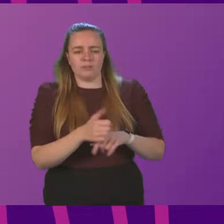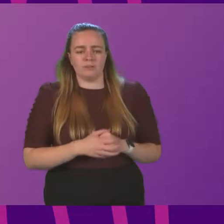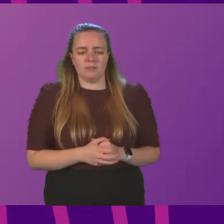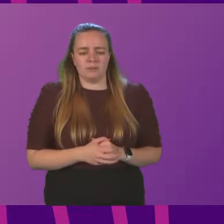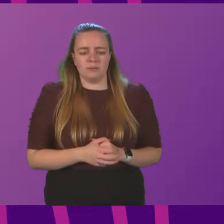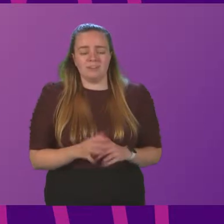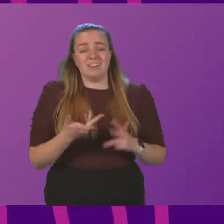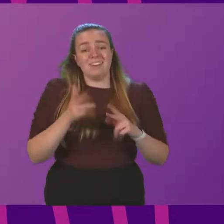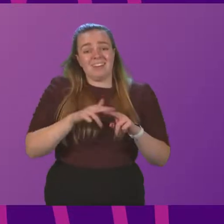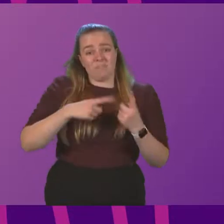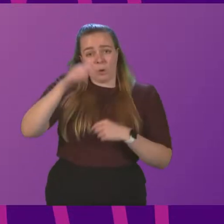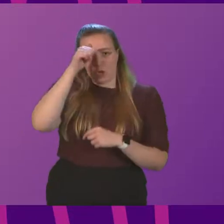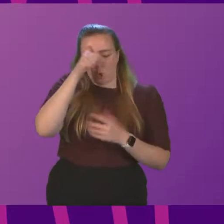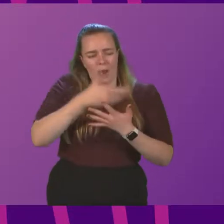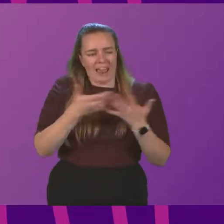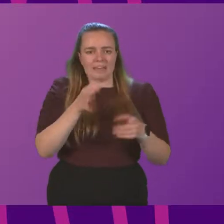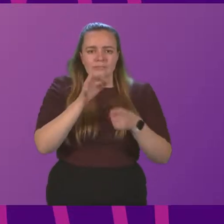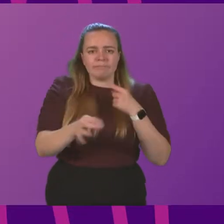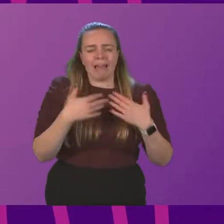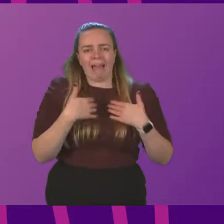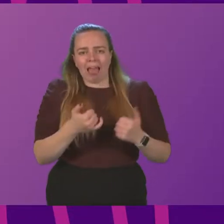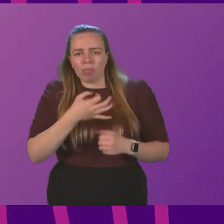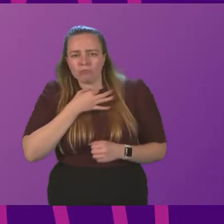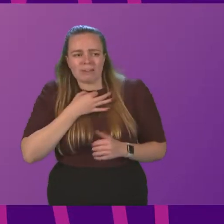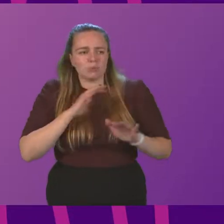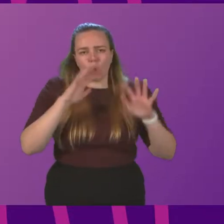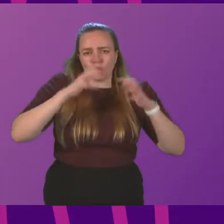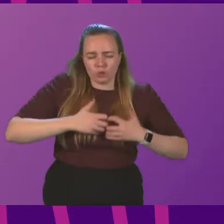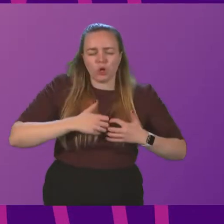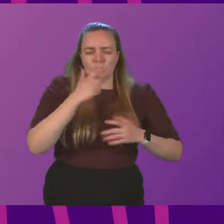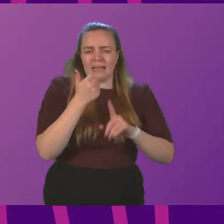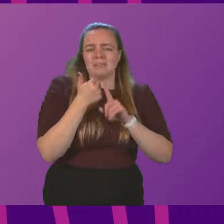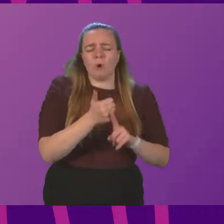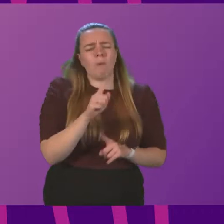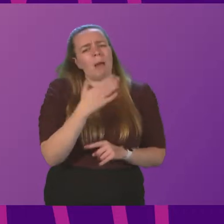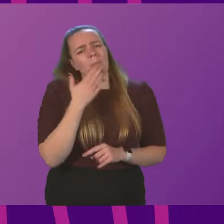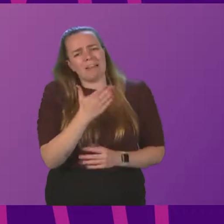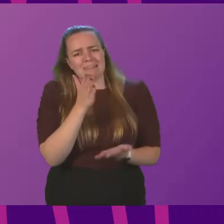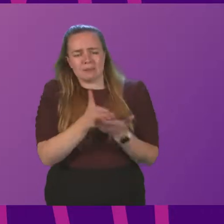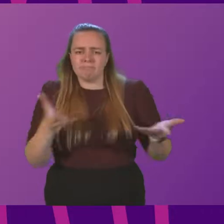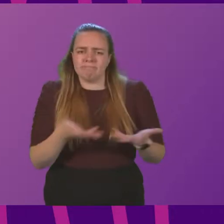we know that they have particular health risks or concerns. Please get vaccinated; it is the single